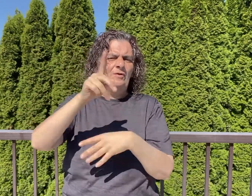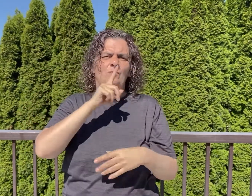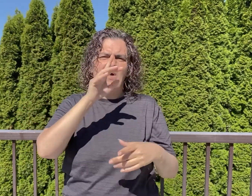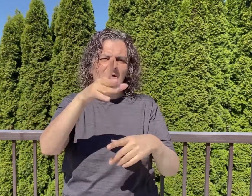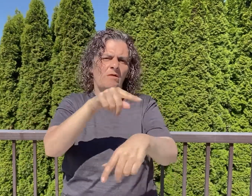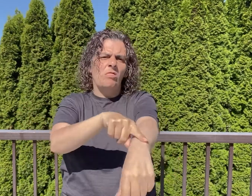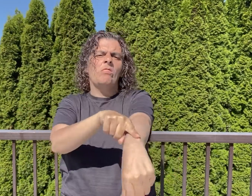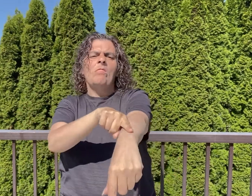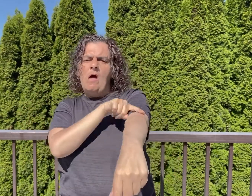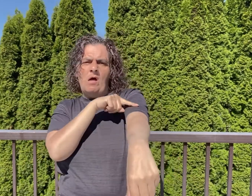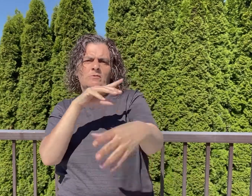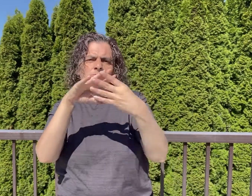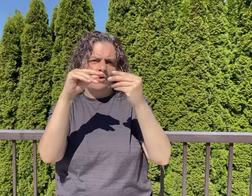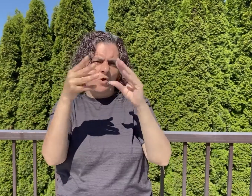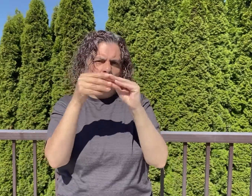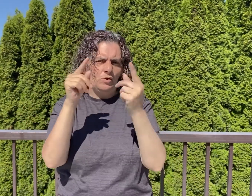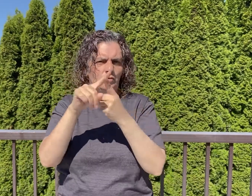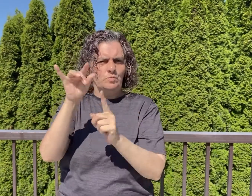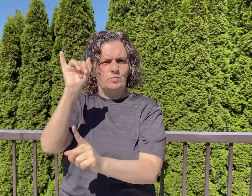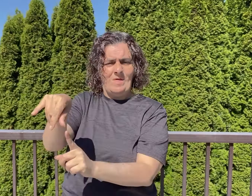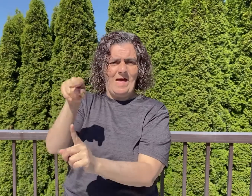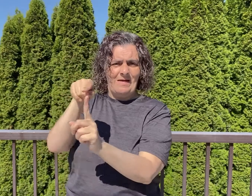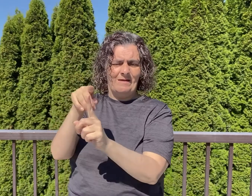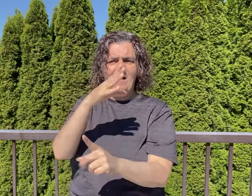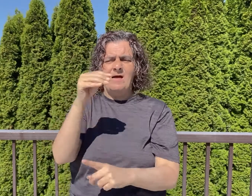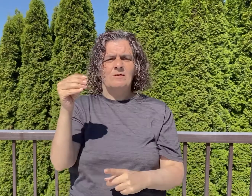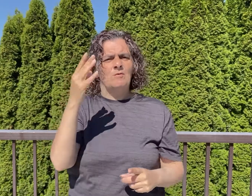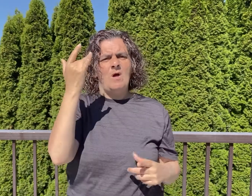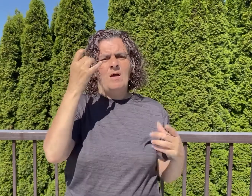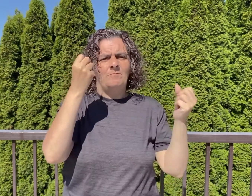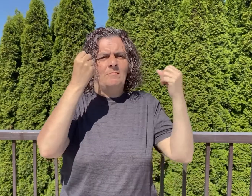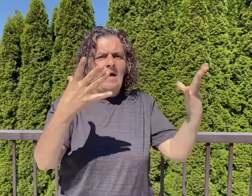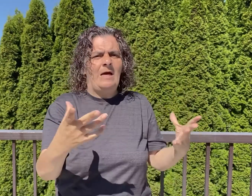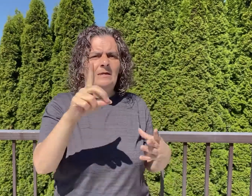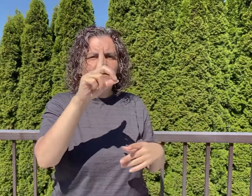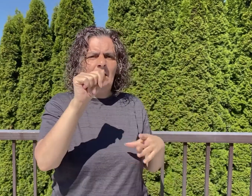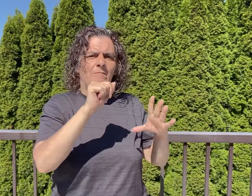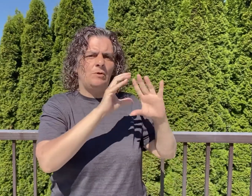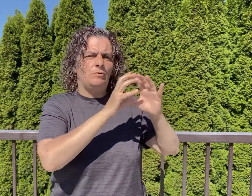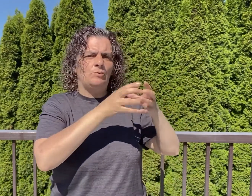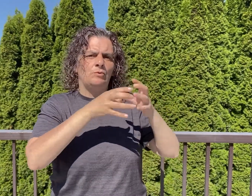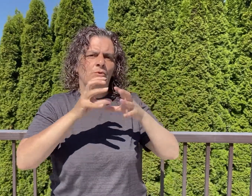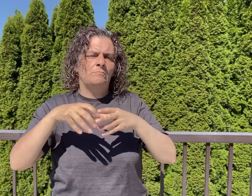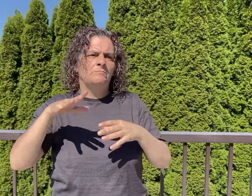There's a long story to that and why many disability groups